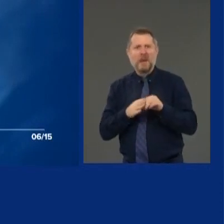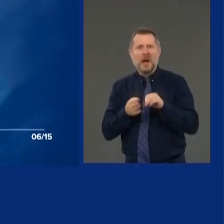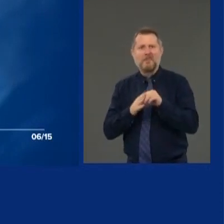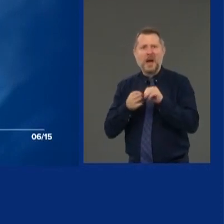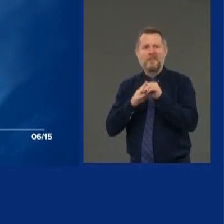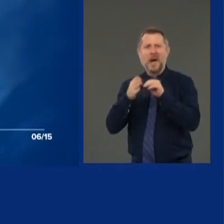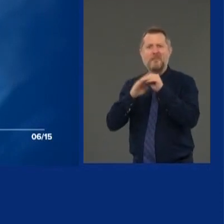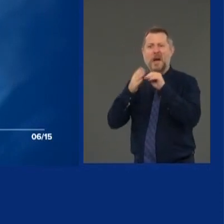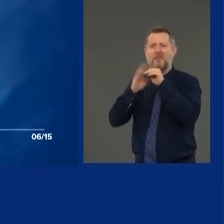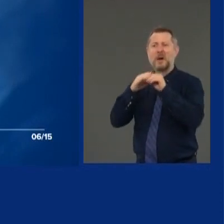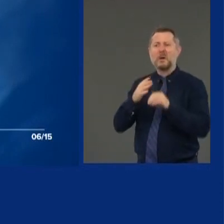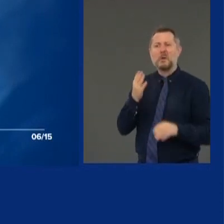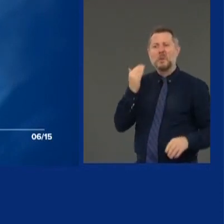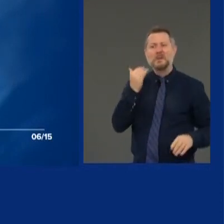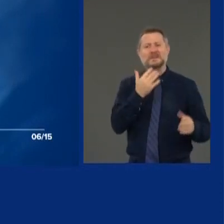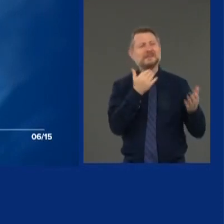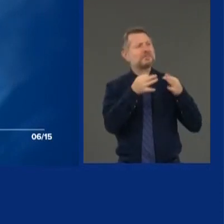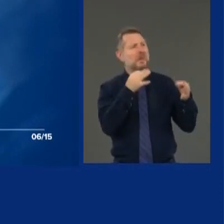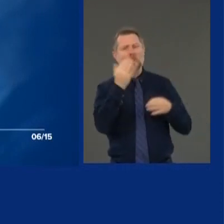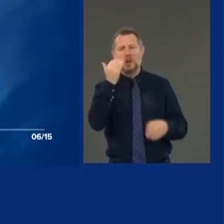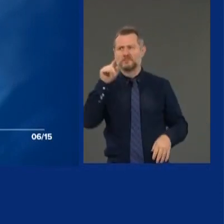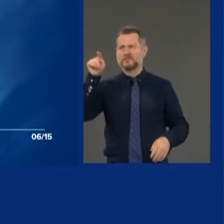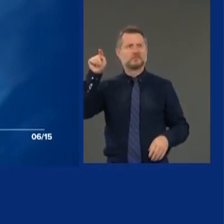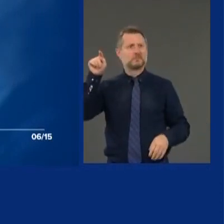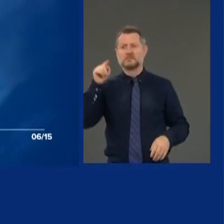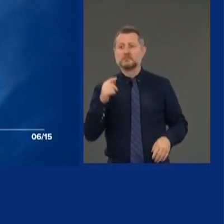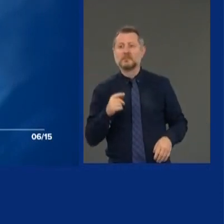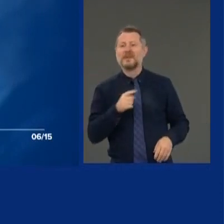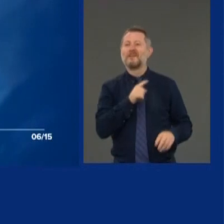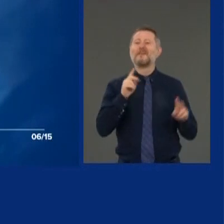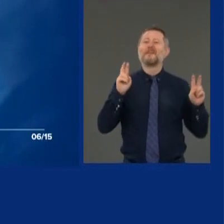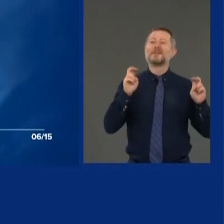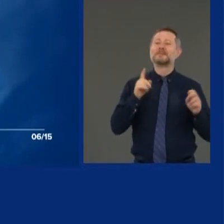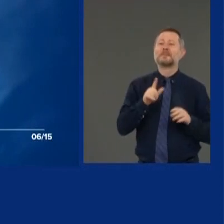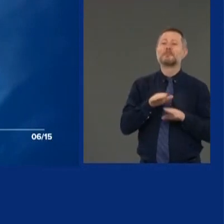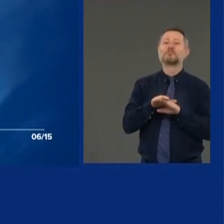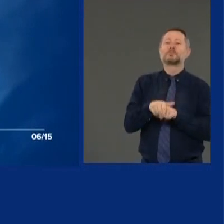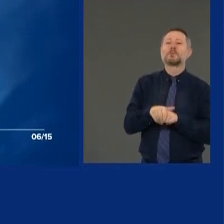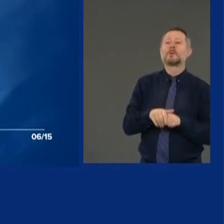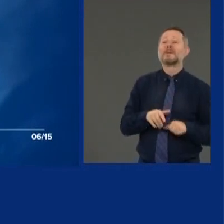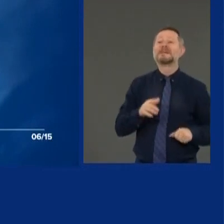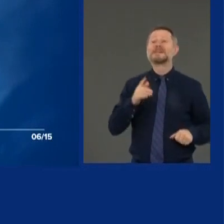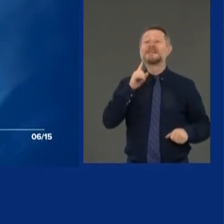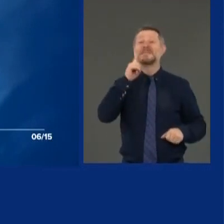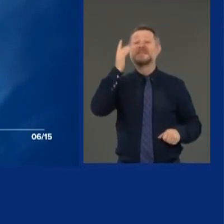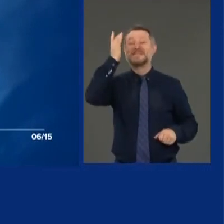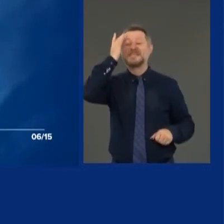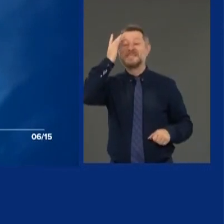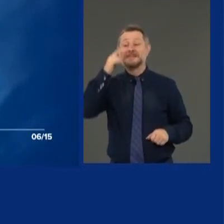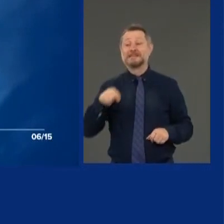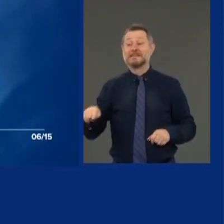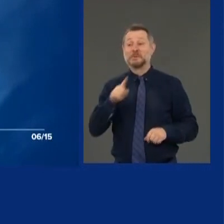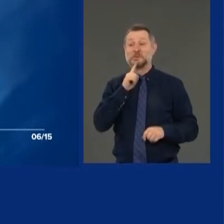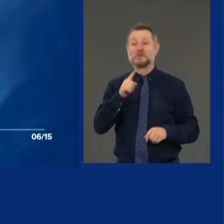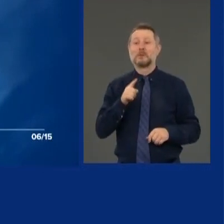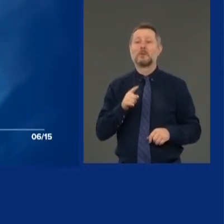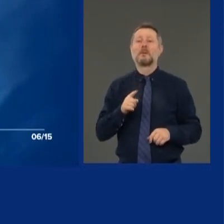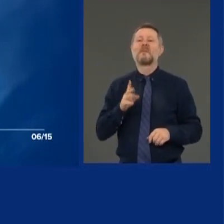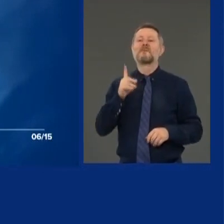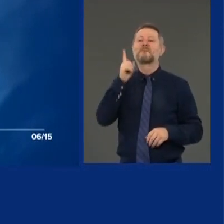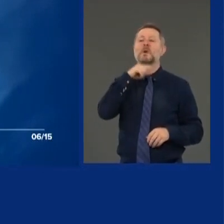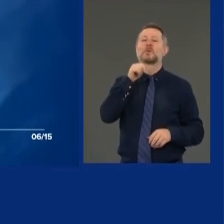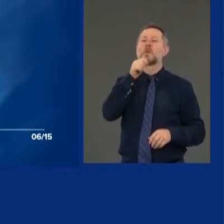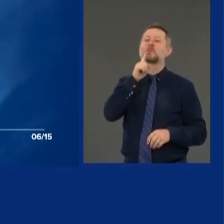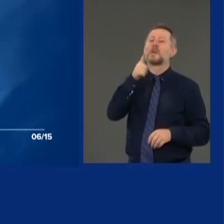HOSPITALS IS GOING UP.